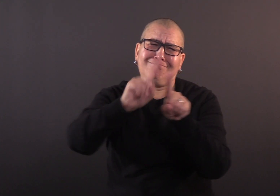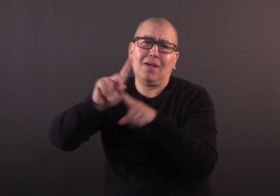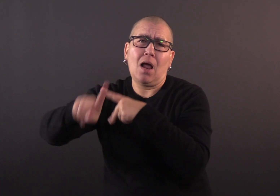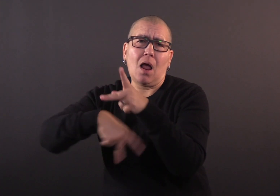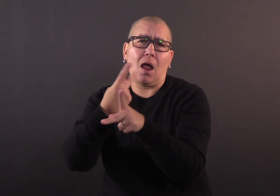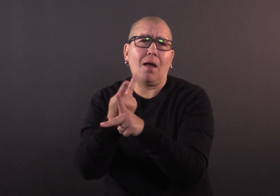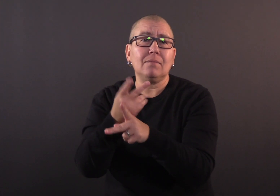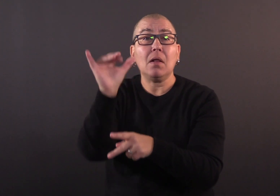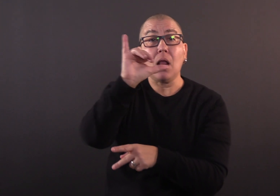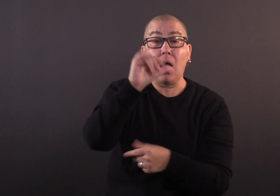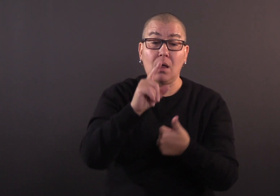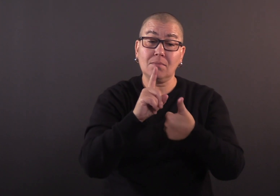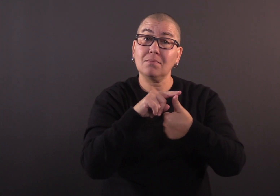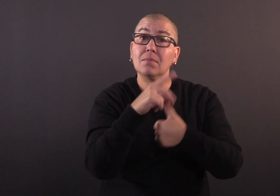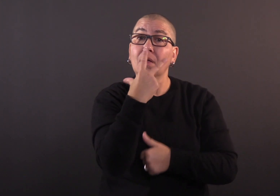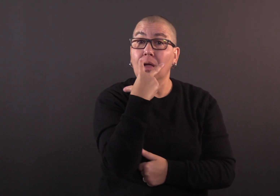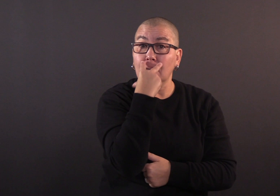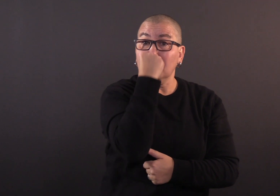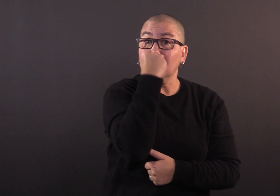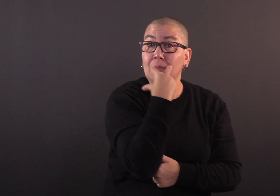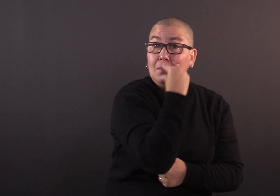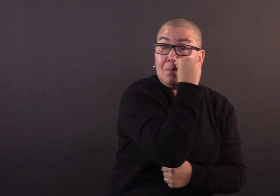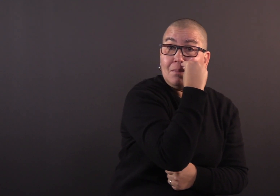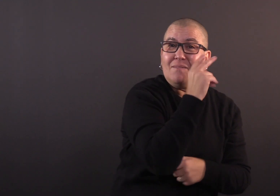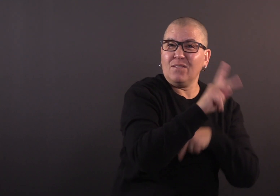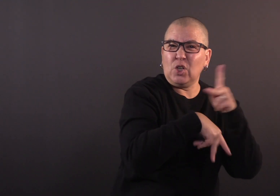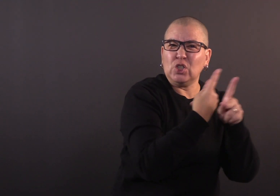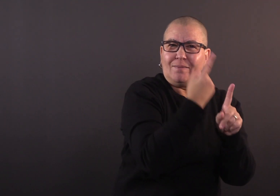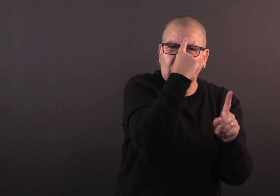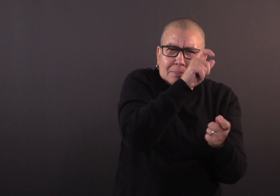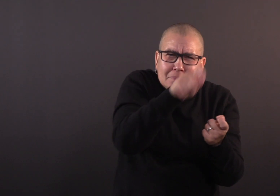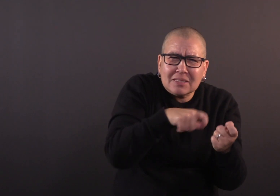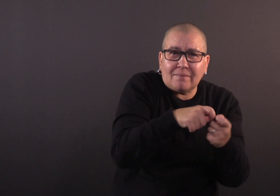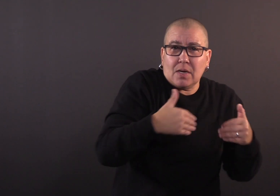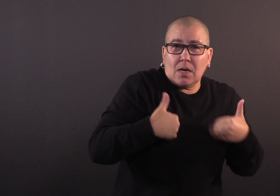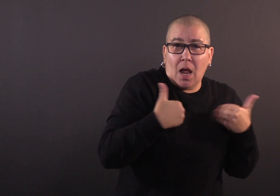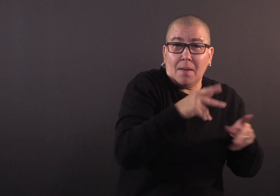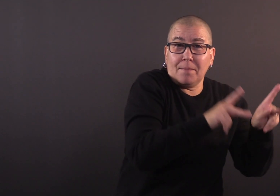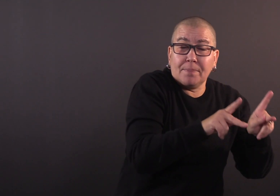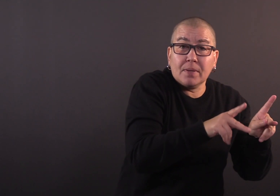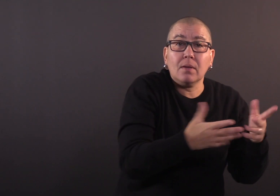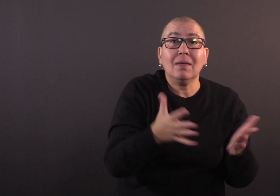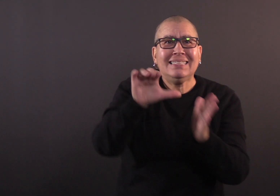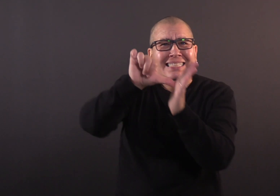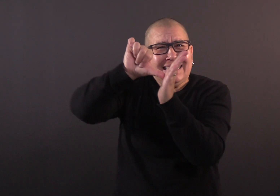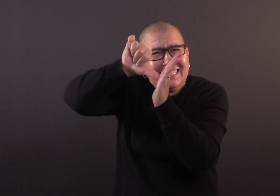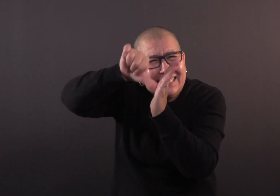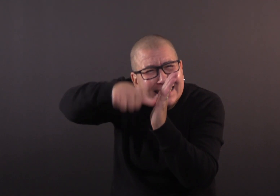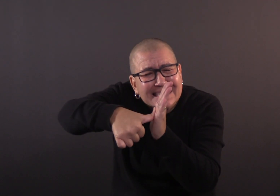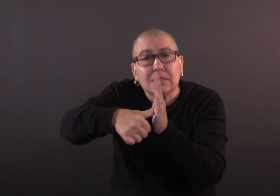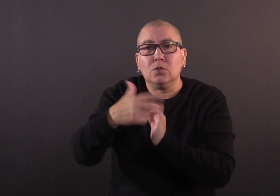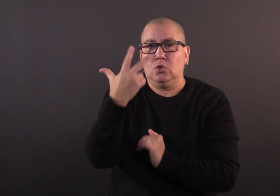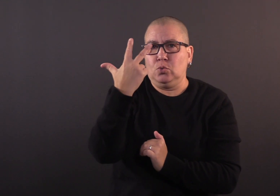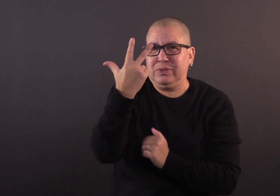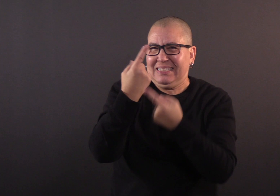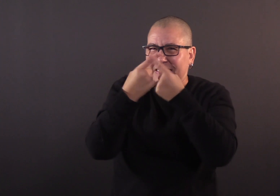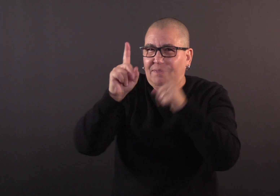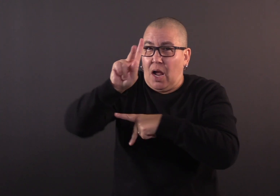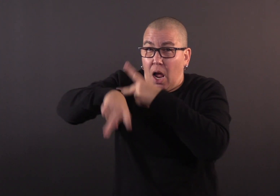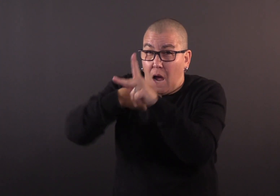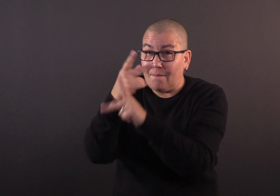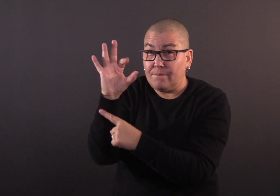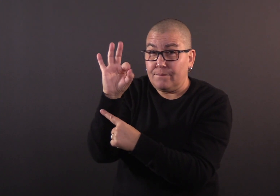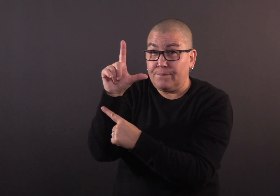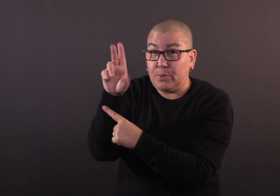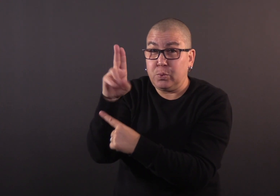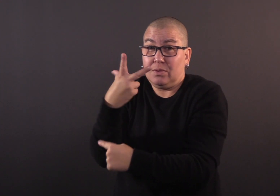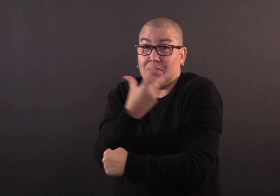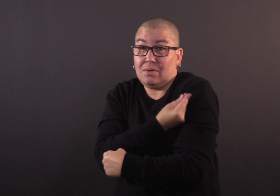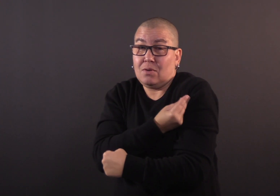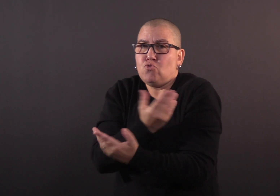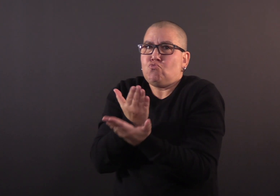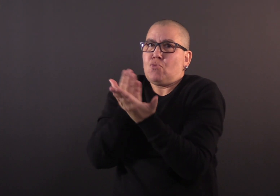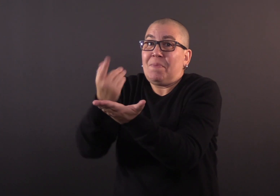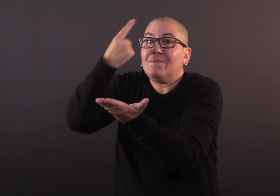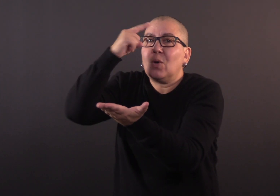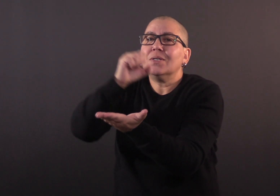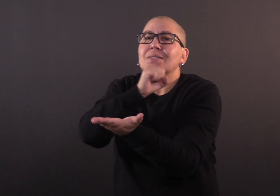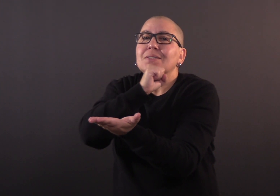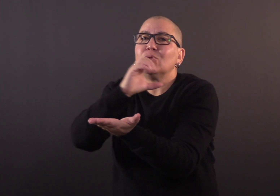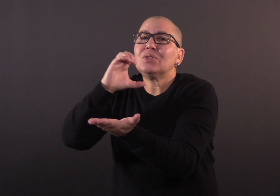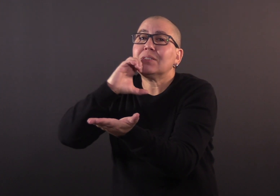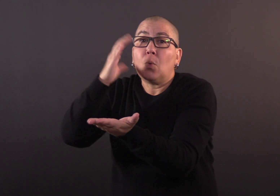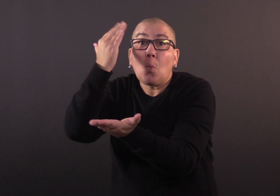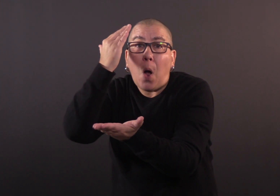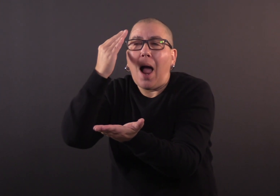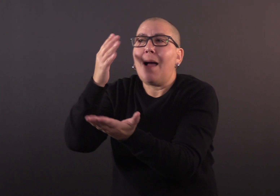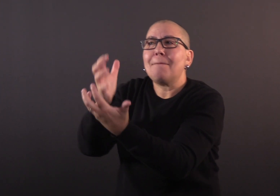up an older adult's immune system. A Dose In Each Arm